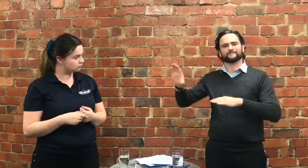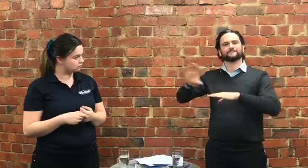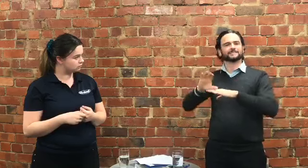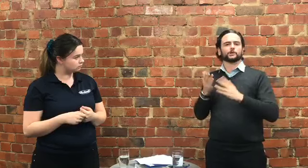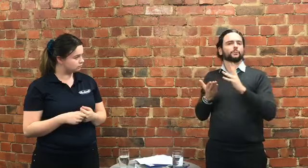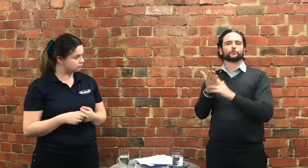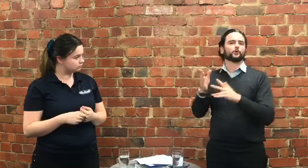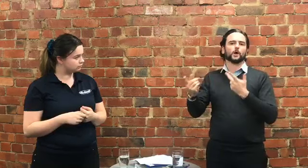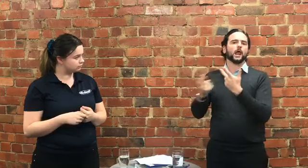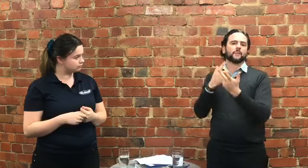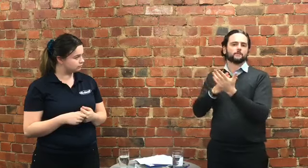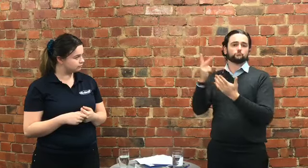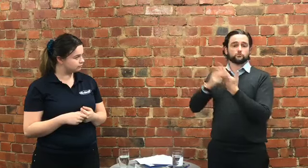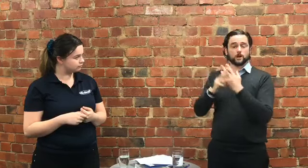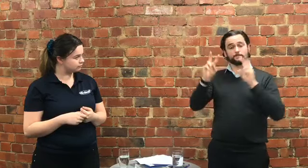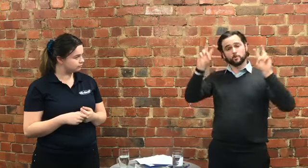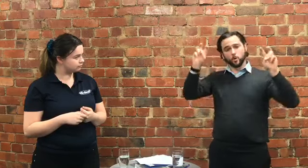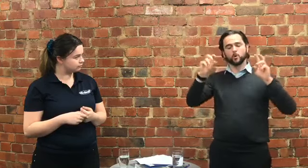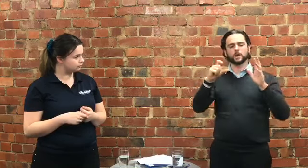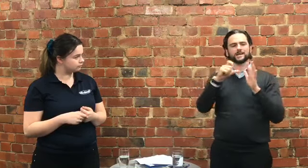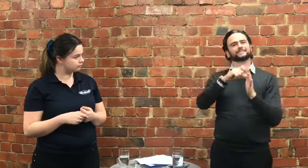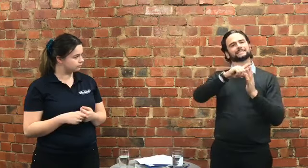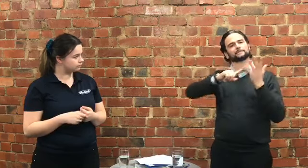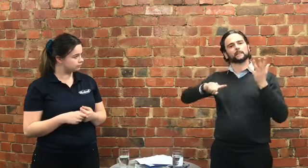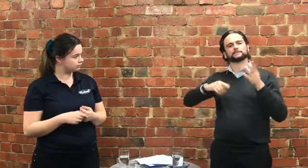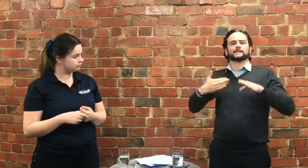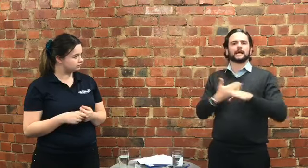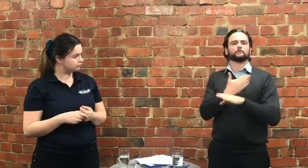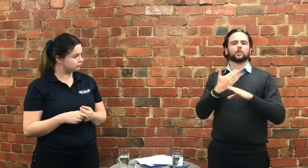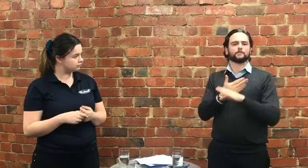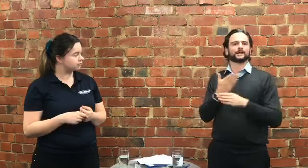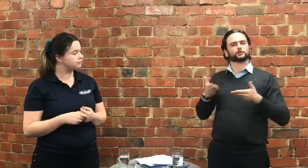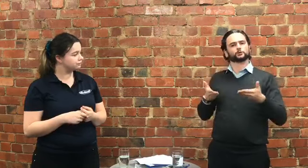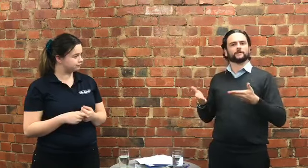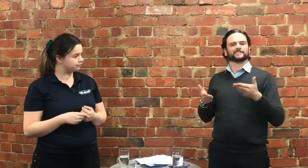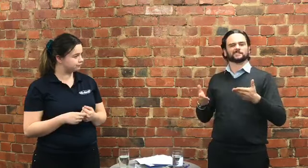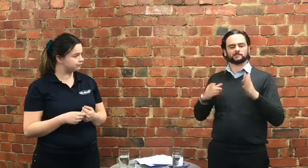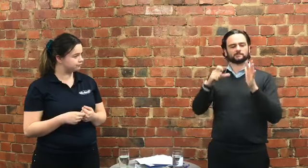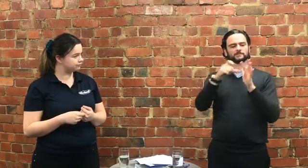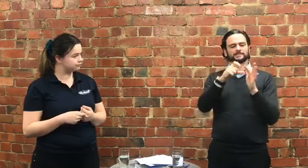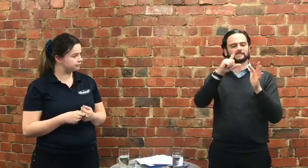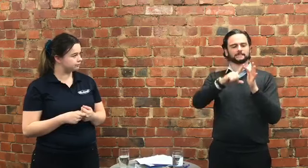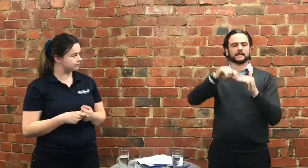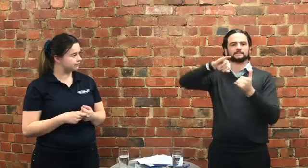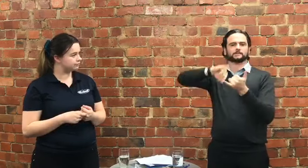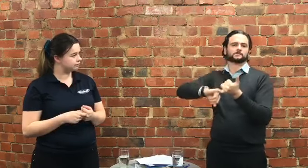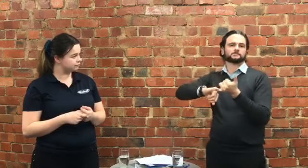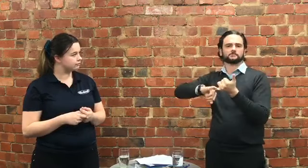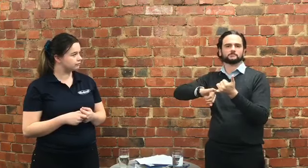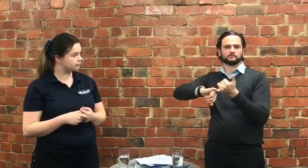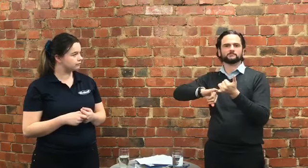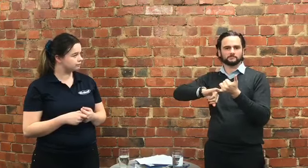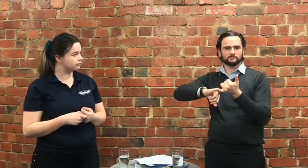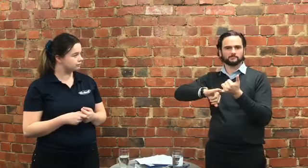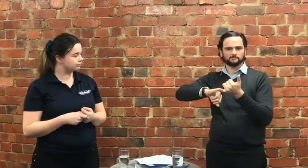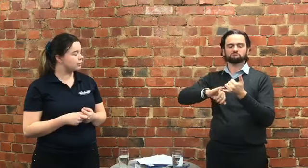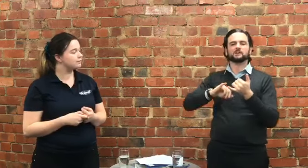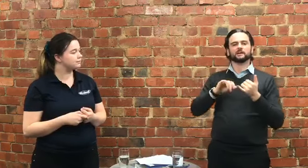but some is funded through another program, and that would be disability employment services,